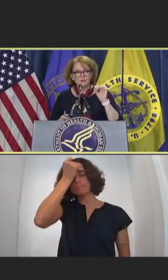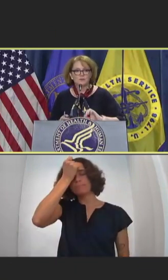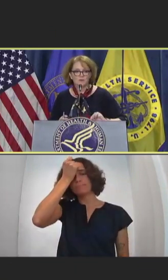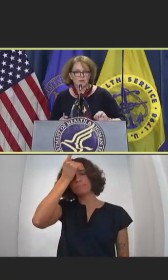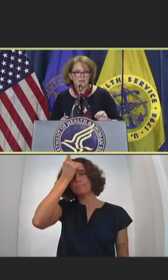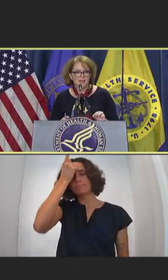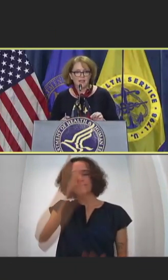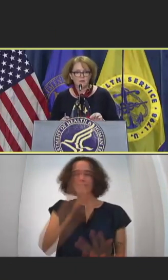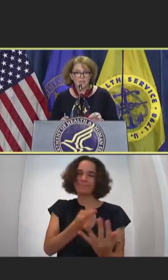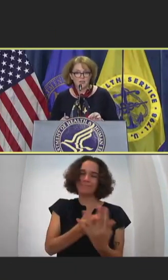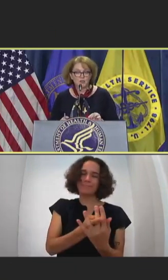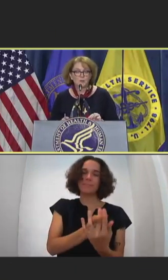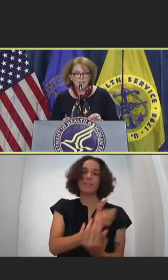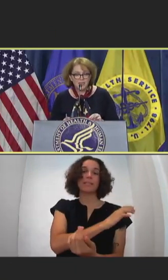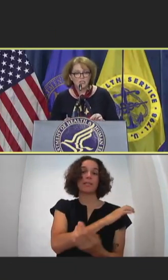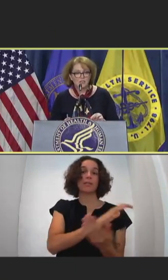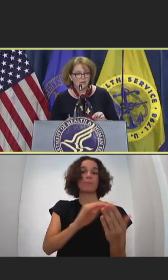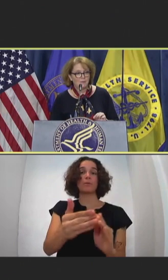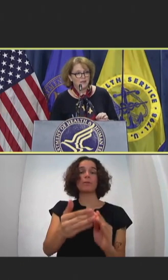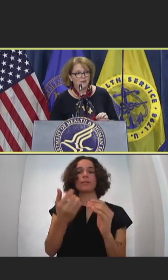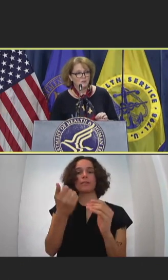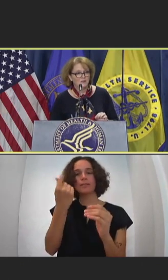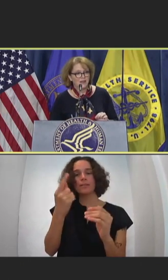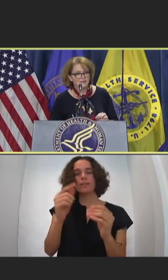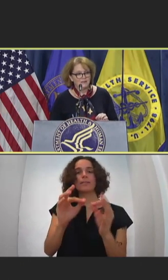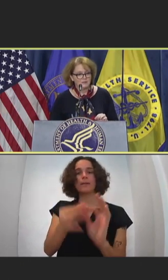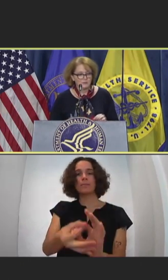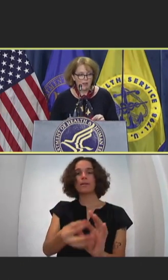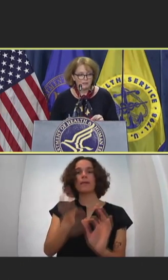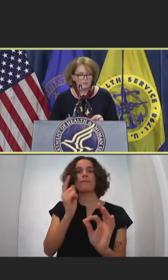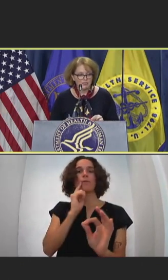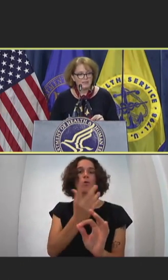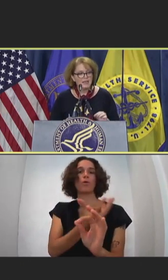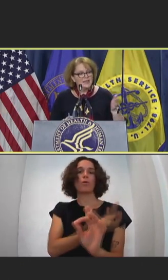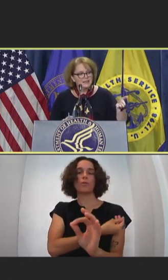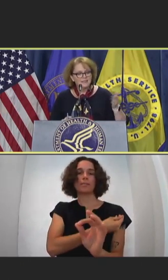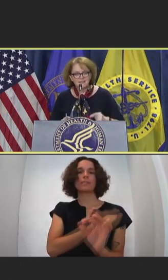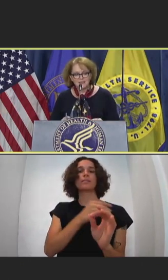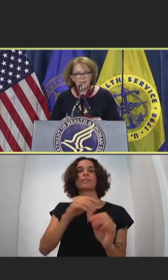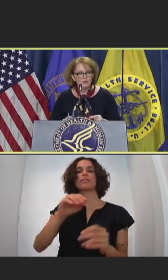community the interpretation of hepatitis B vaccine serologies. This is a table that